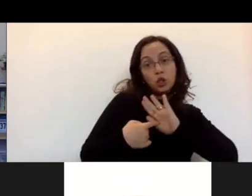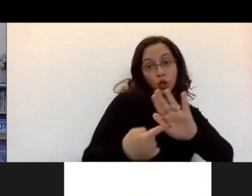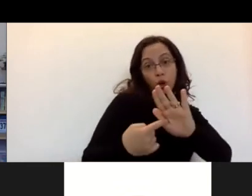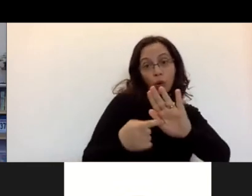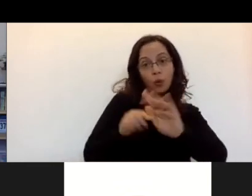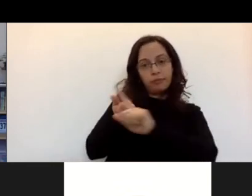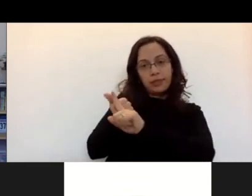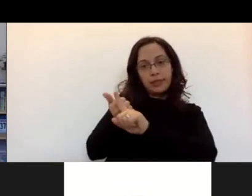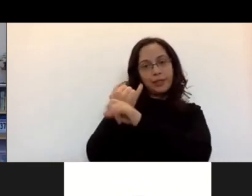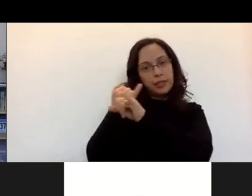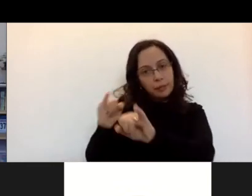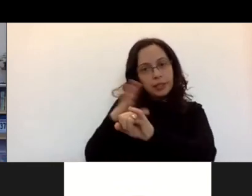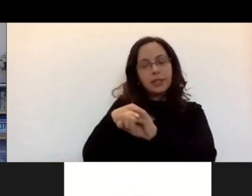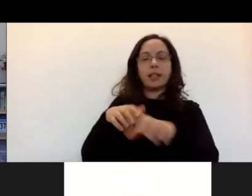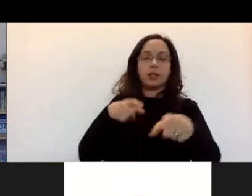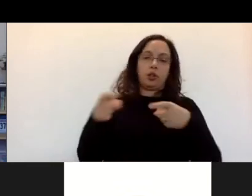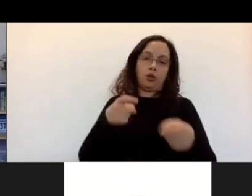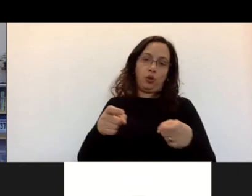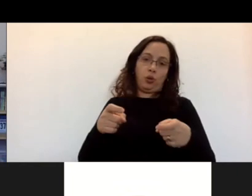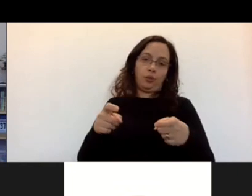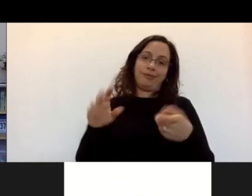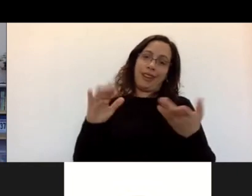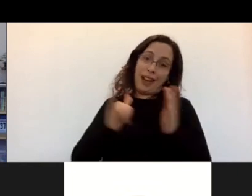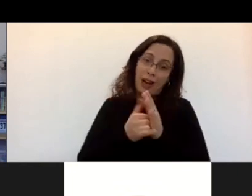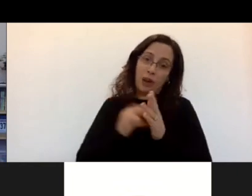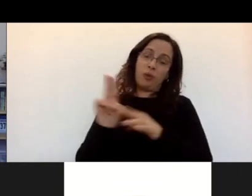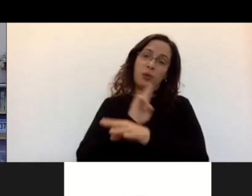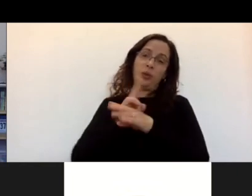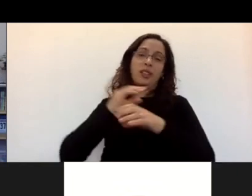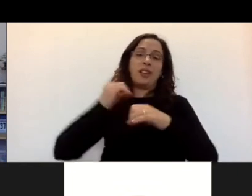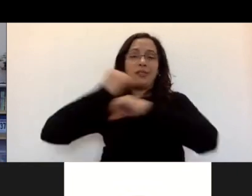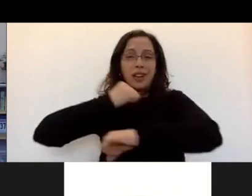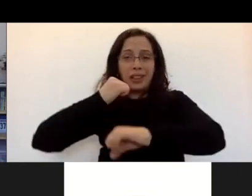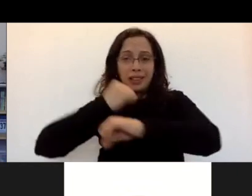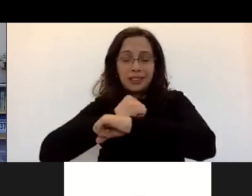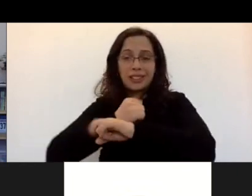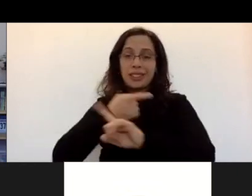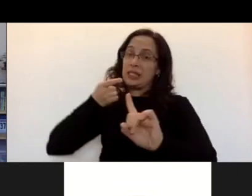through the use of violence and especially through the use of mass violence and a kind of you know,